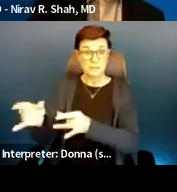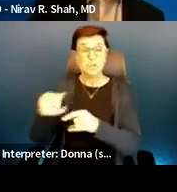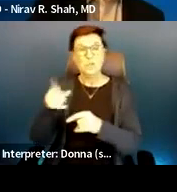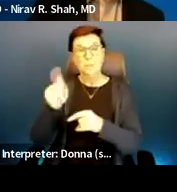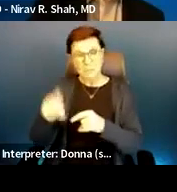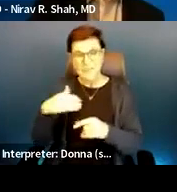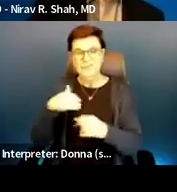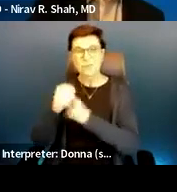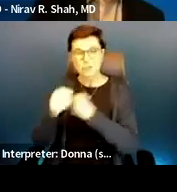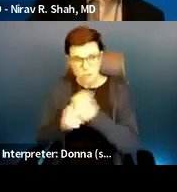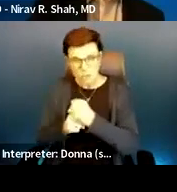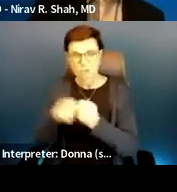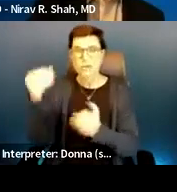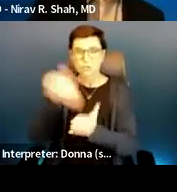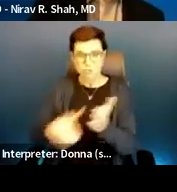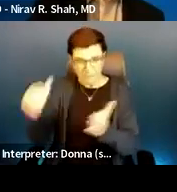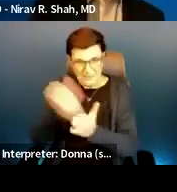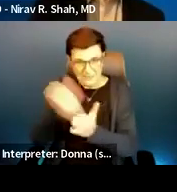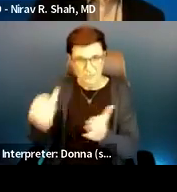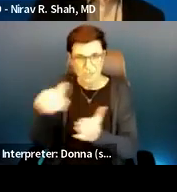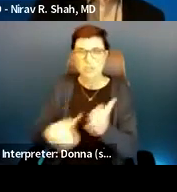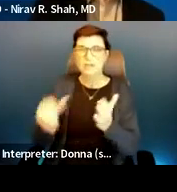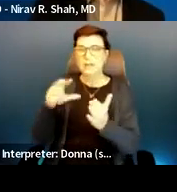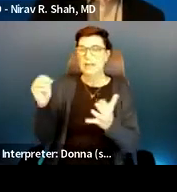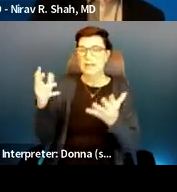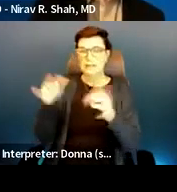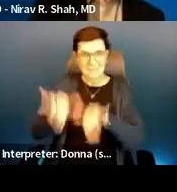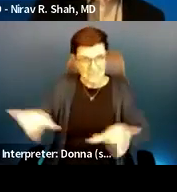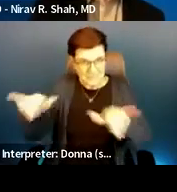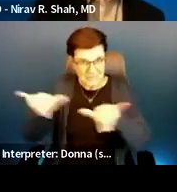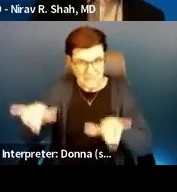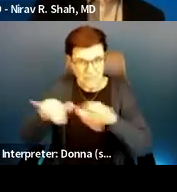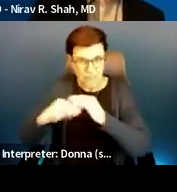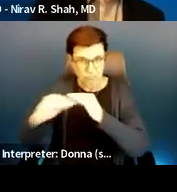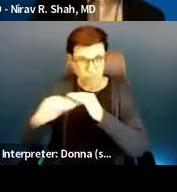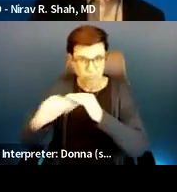and repetition and consistency, and those are essential